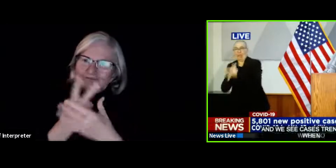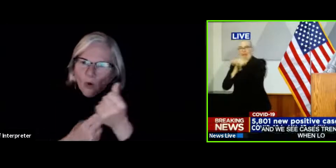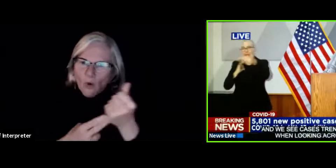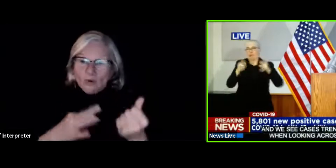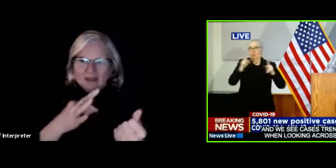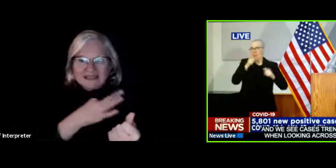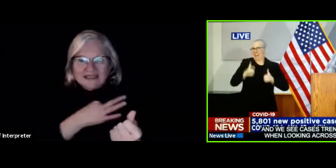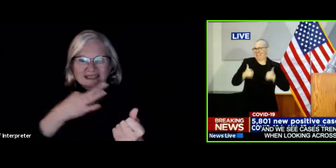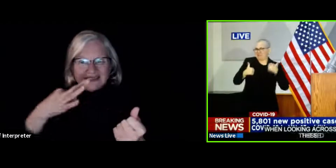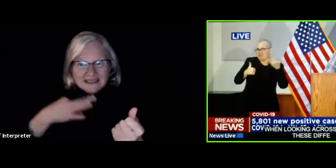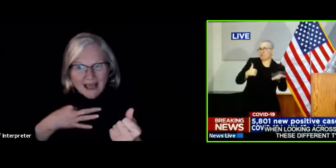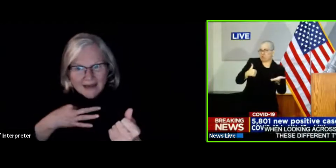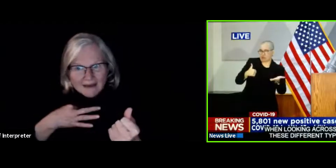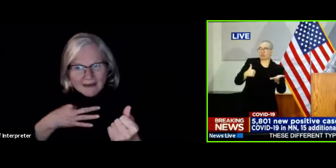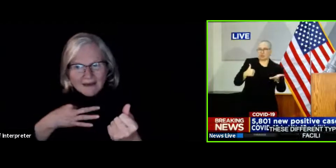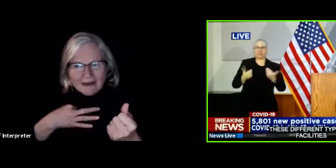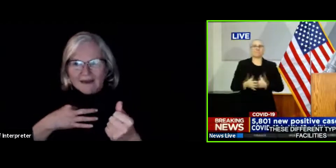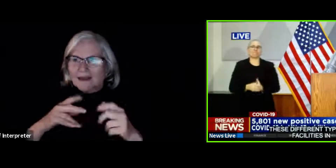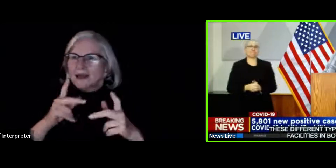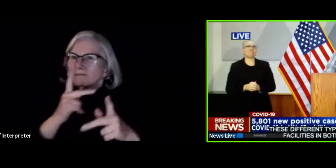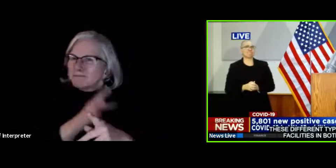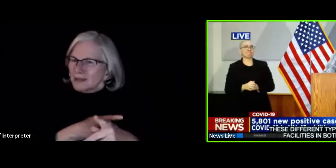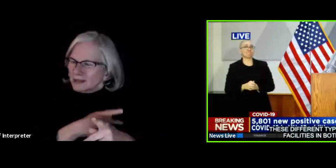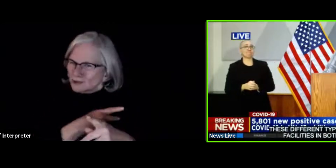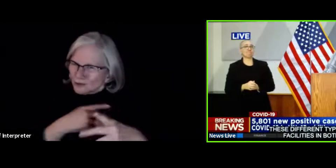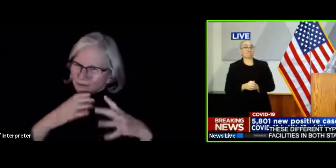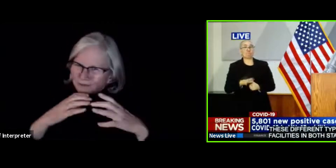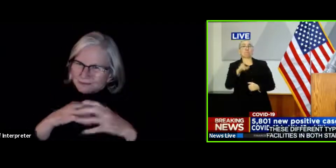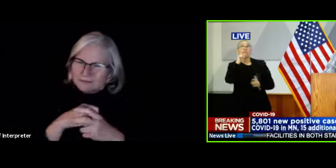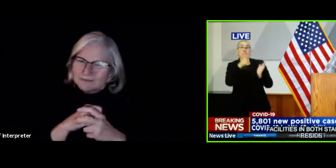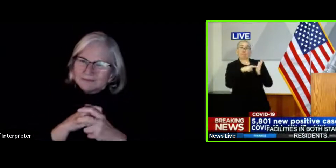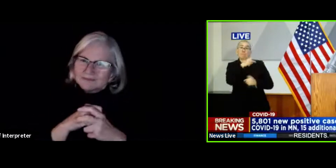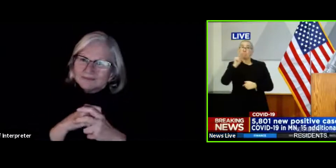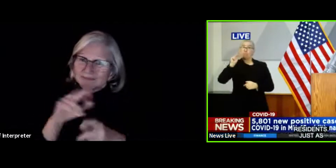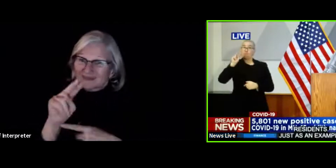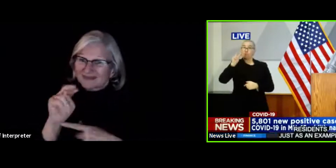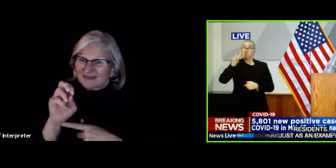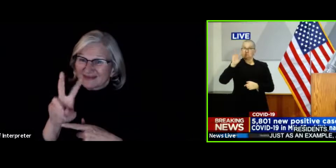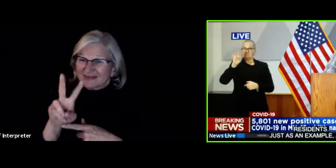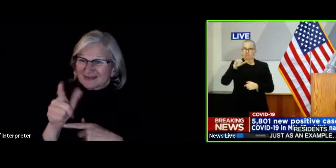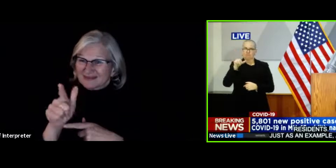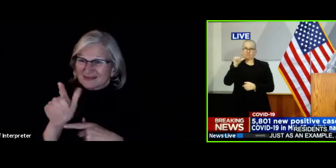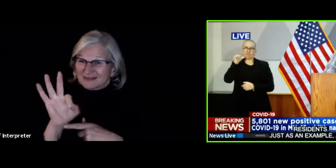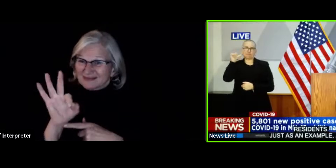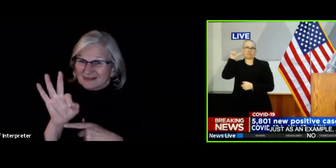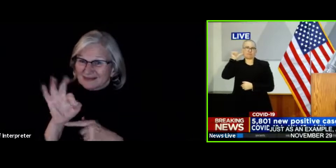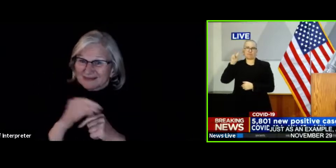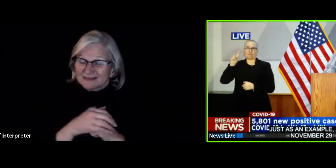29th, SKILLED NURSING FACILITIES OR NURSING HOMES HAD OVER 7,700 TOTAL